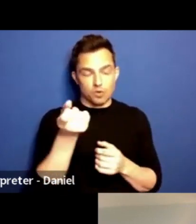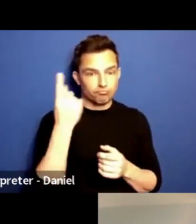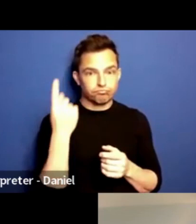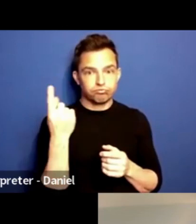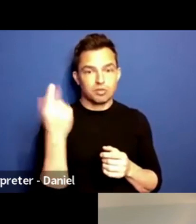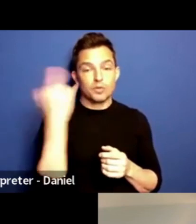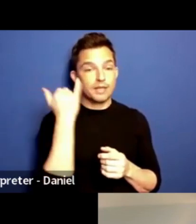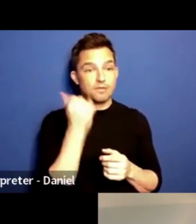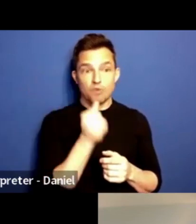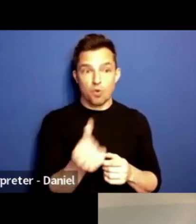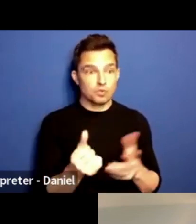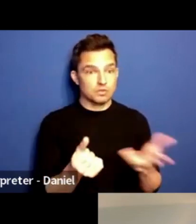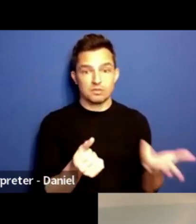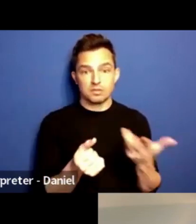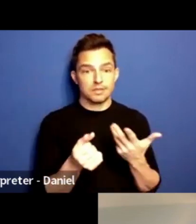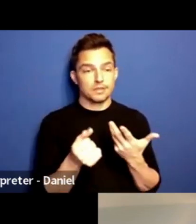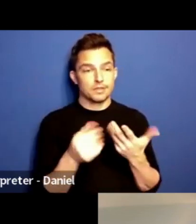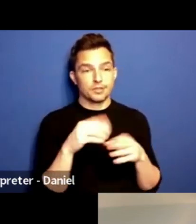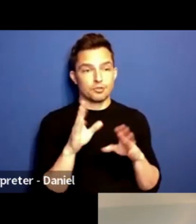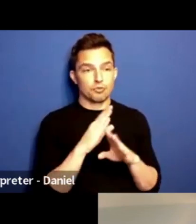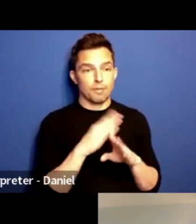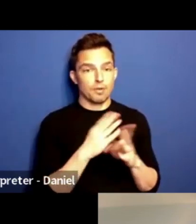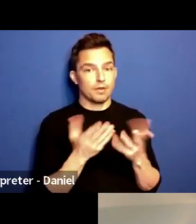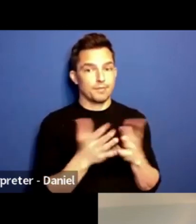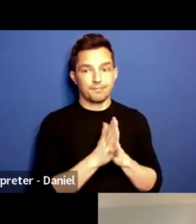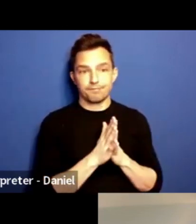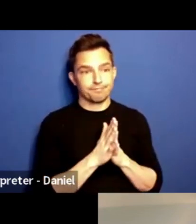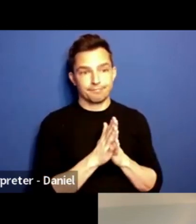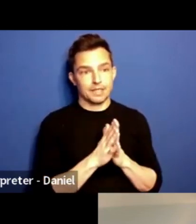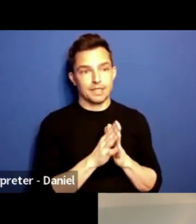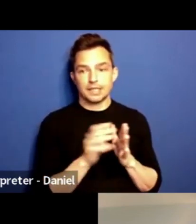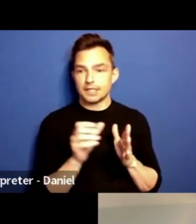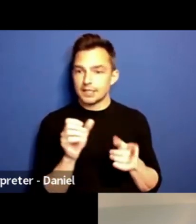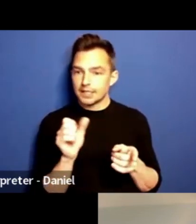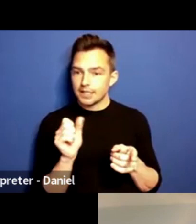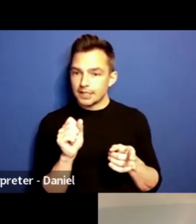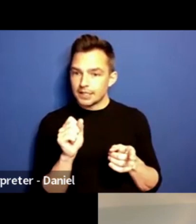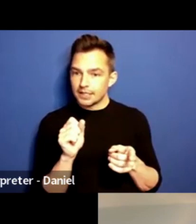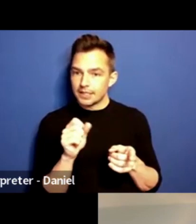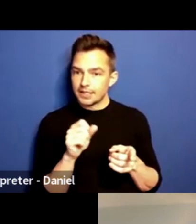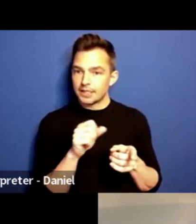not, you know, there's trouble. And, you know, a state should just put the chat, you know, we've worked with both of us